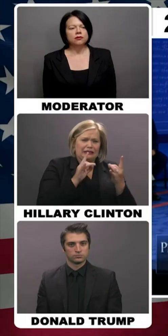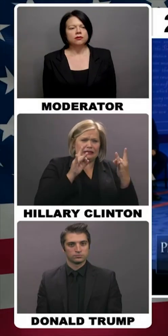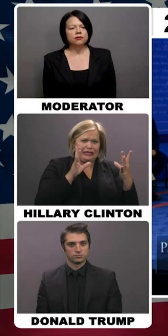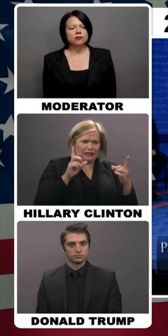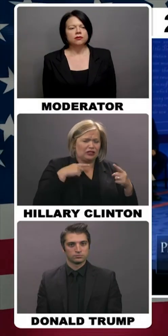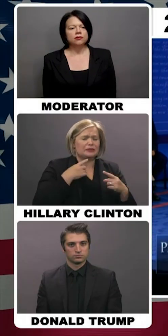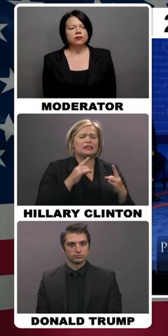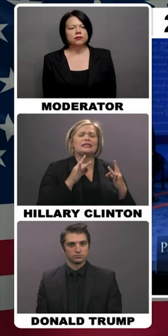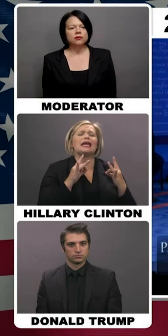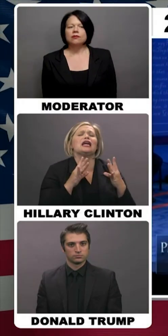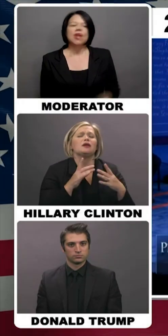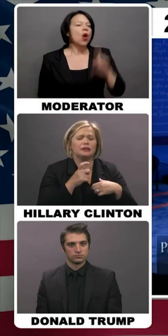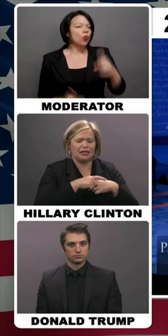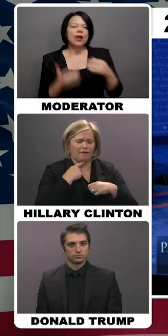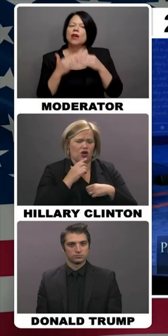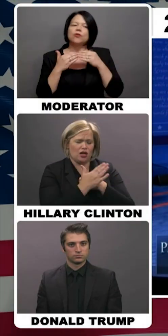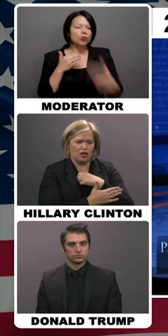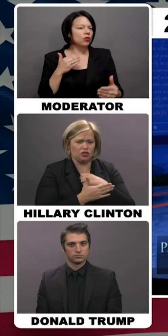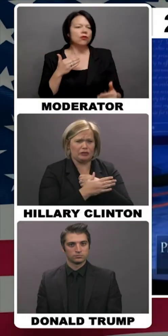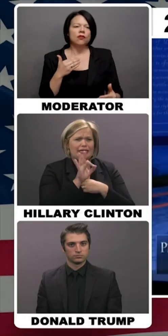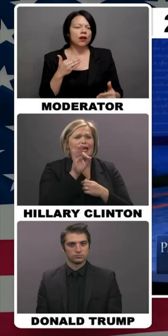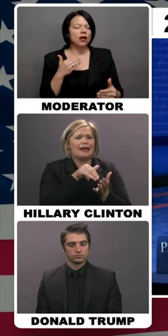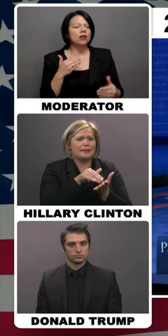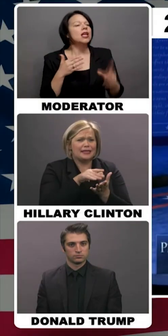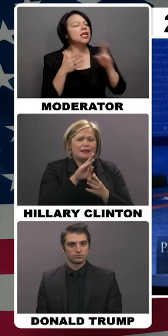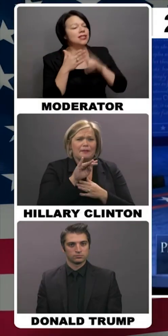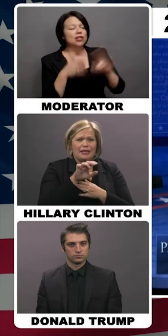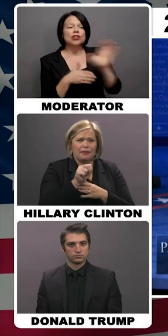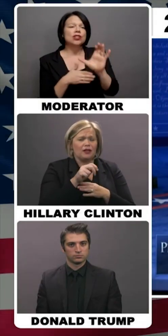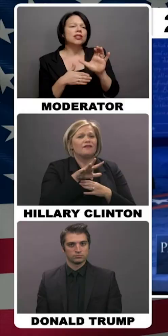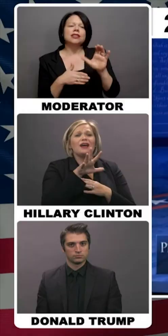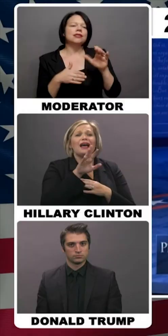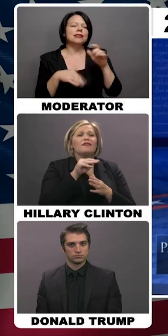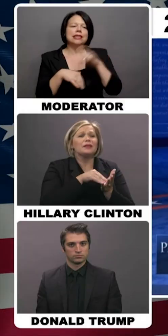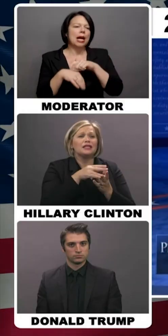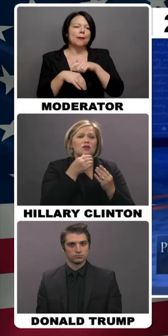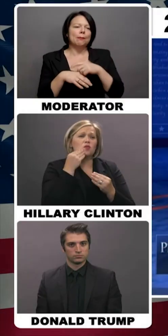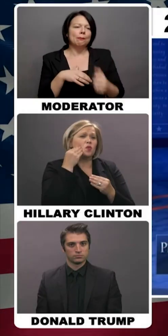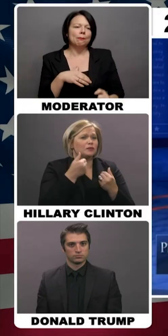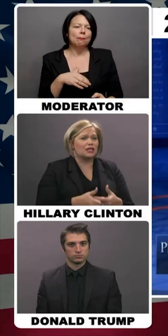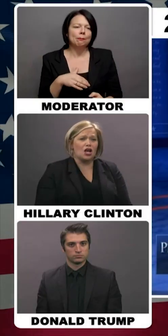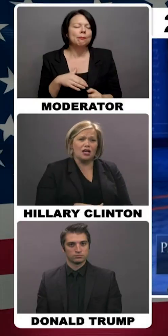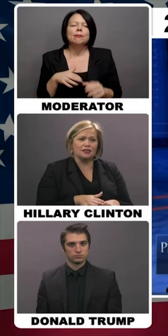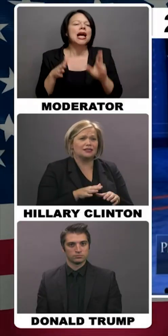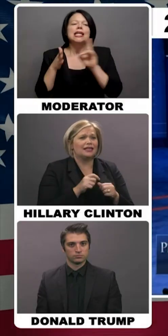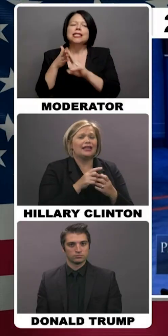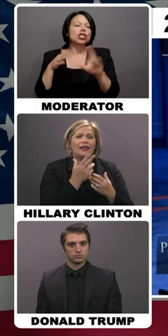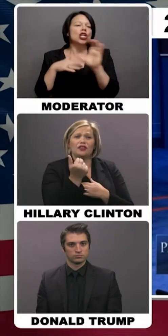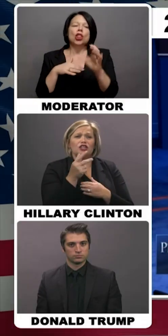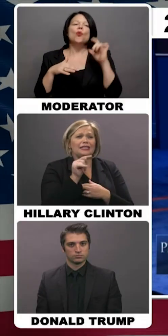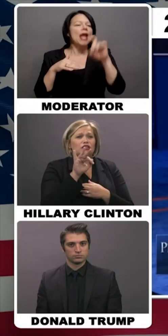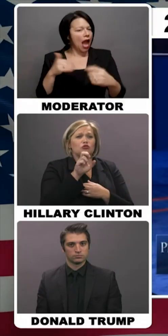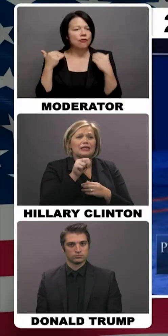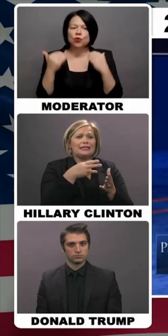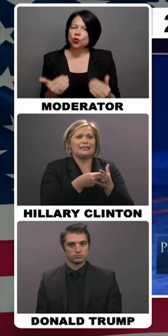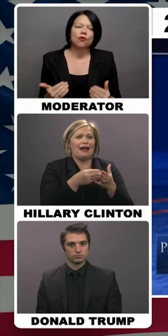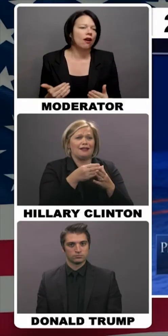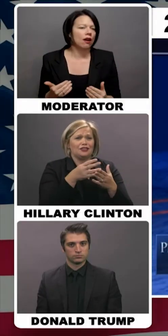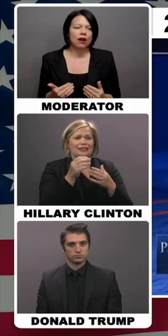We have to move along. 9 million people lost their secretary, their jobs. We have to 5 million homes were lost. Secretary Clinton we're Moving on. Trillion dollars in family wealth was wiped out.